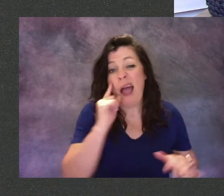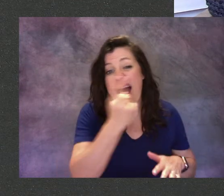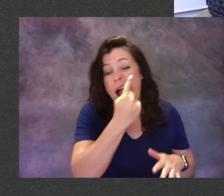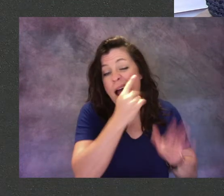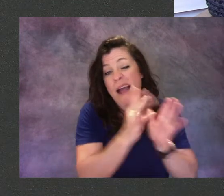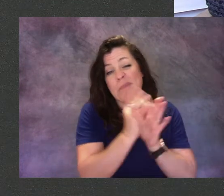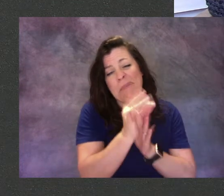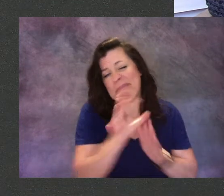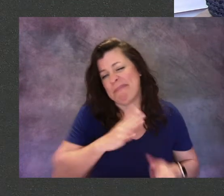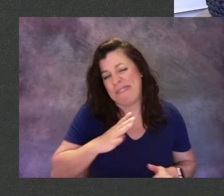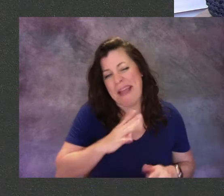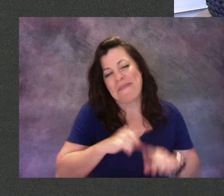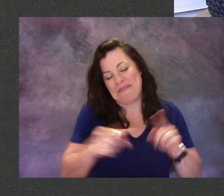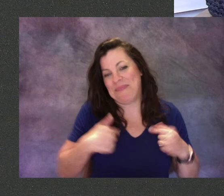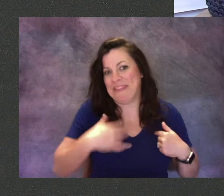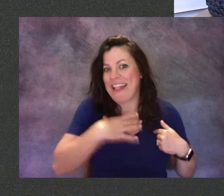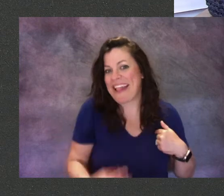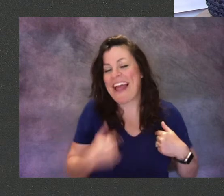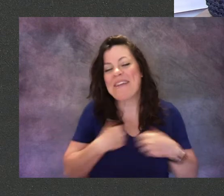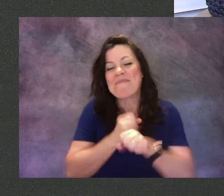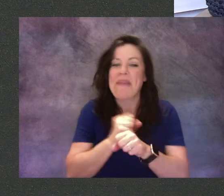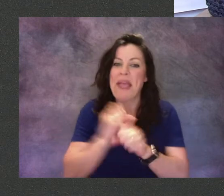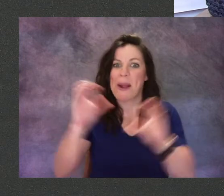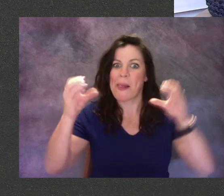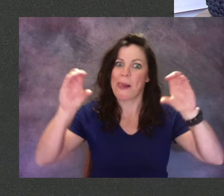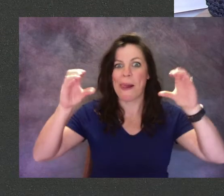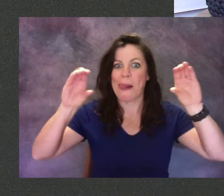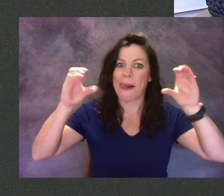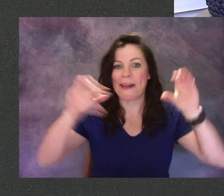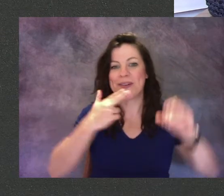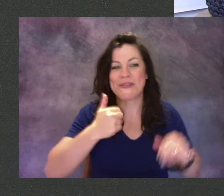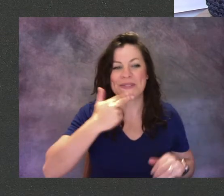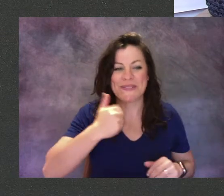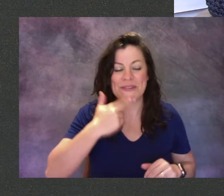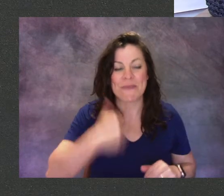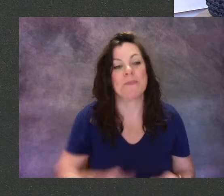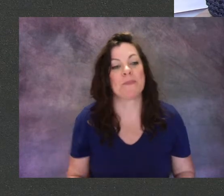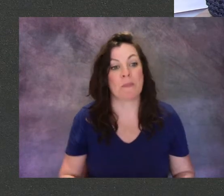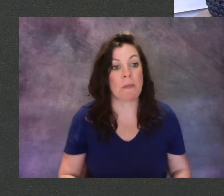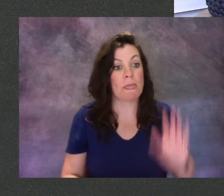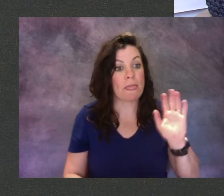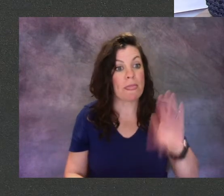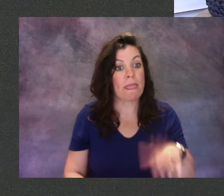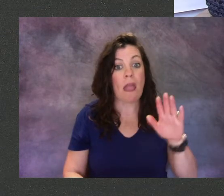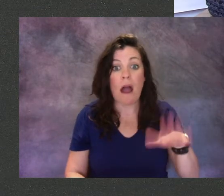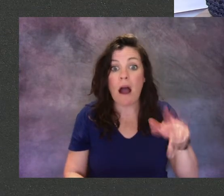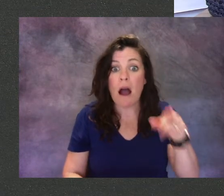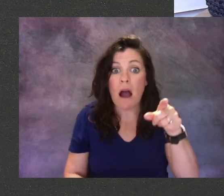And when the bucket is full, "Oh! I went to bed,